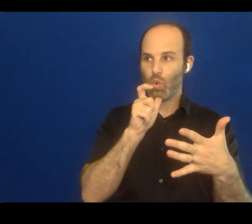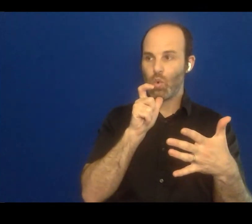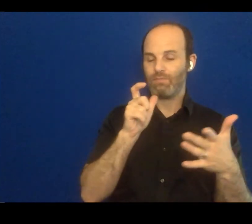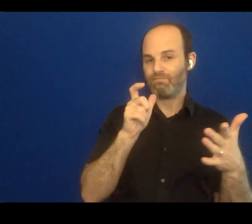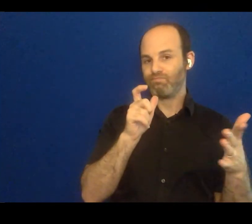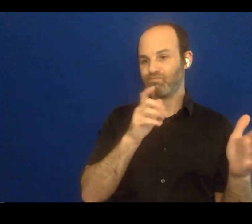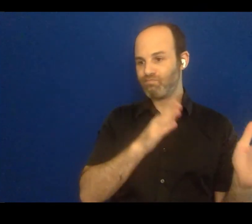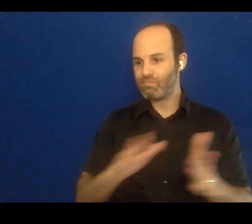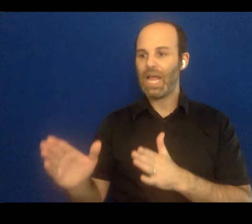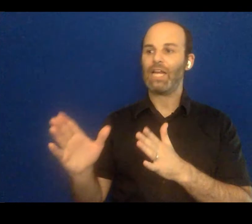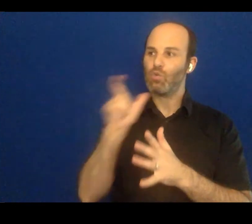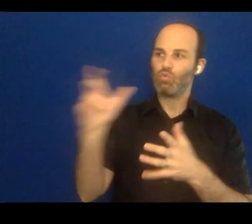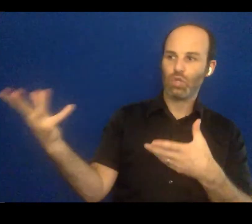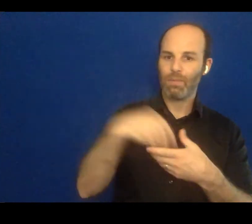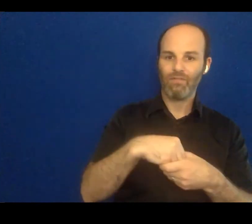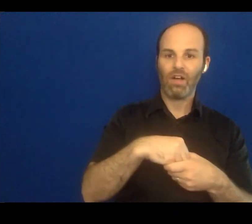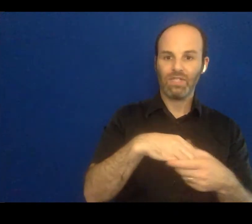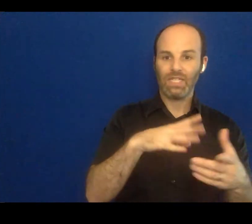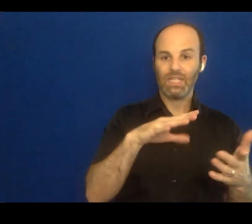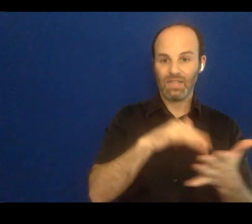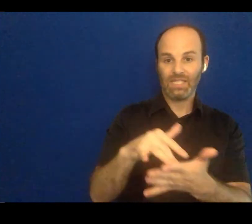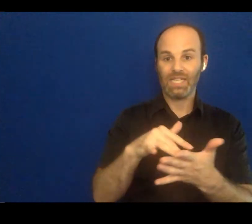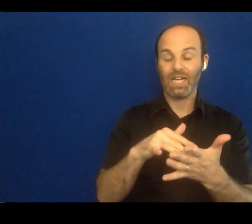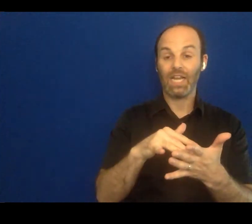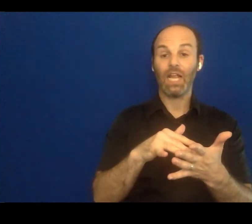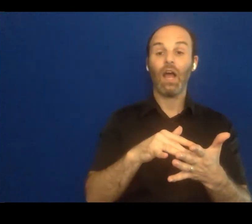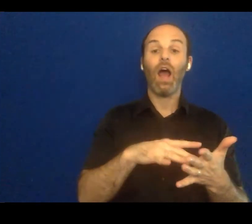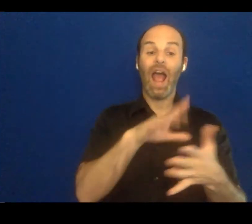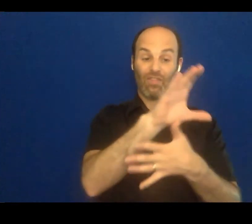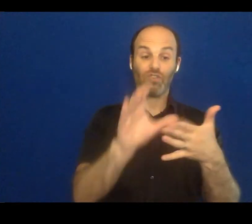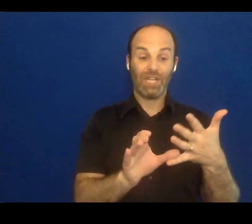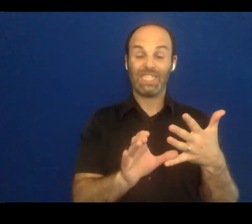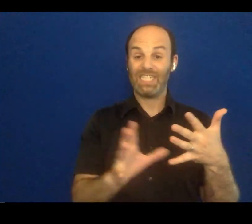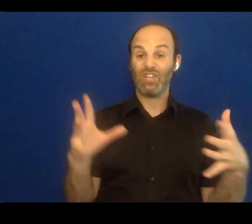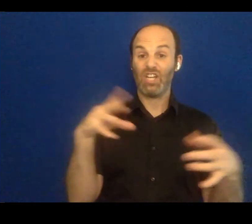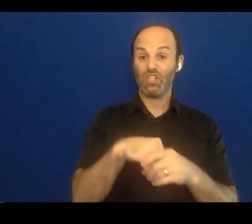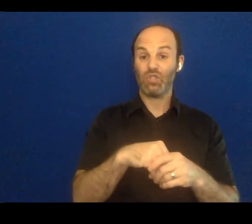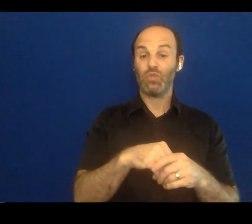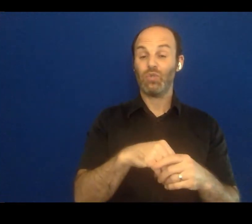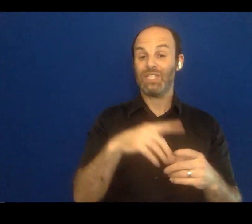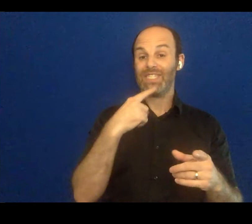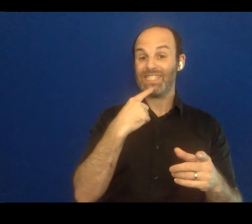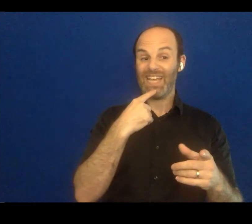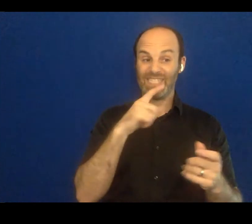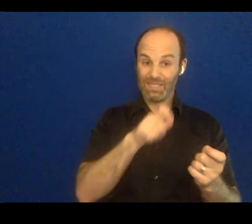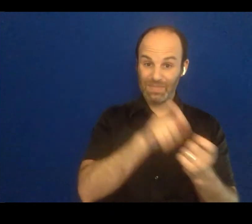WHEN ABOUT YOU PLAN THE STUDY DETERMINES WHO IS IN THE STUDY POPULATION AND NOT WHO WILL BE IN THE STUDY POPULATION.